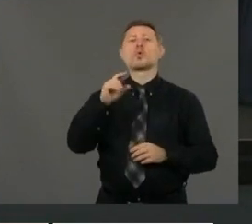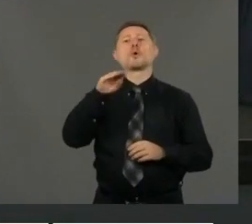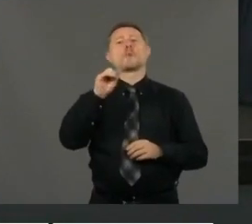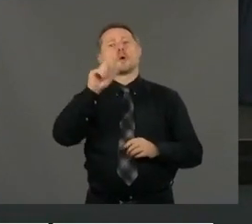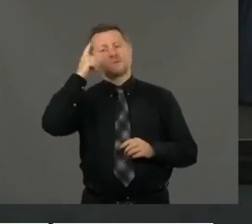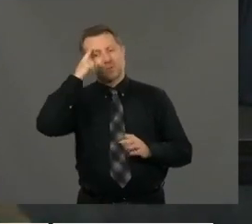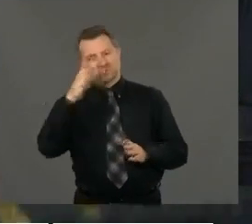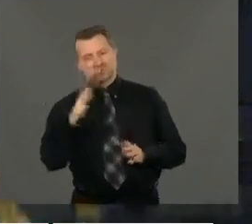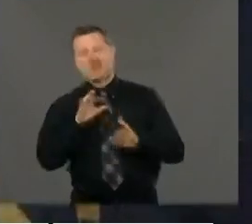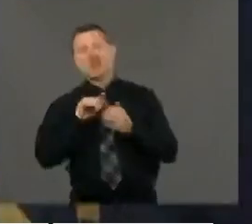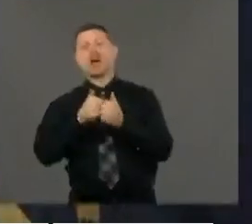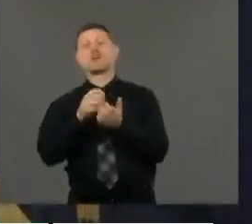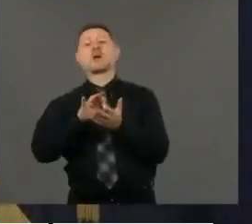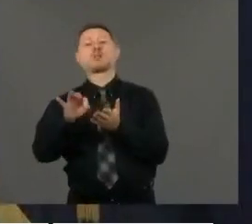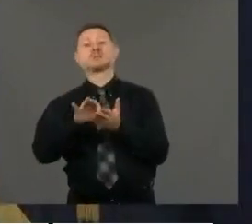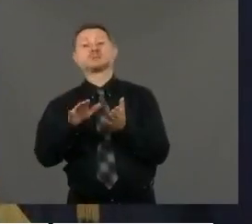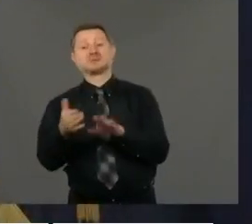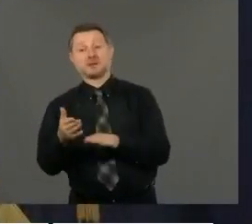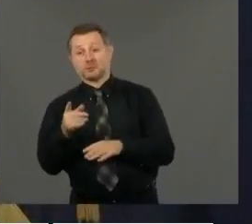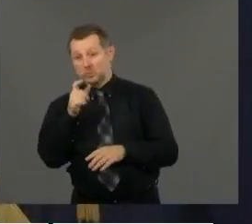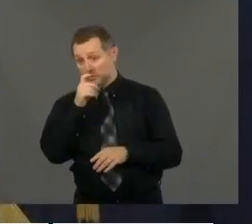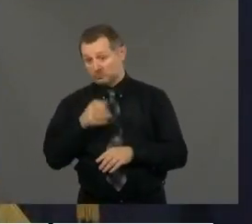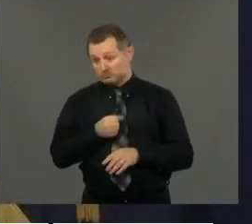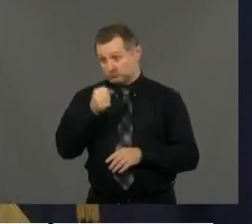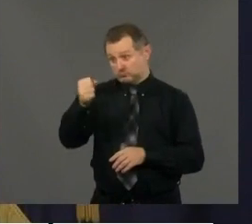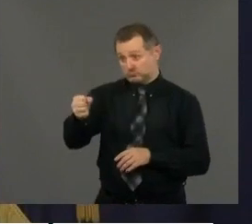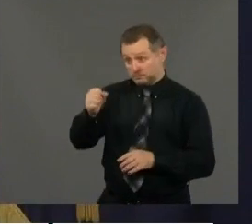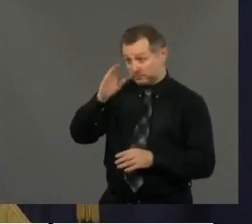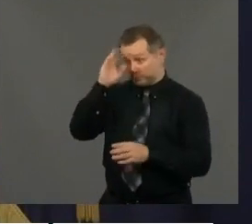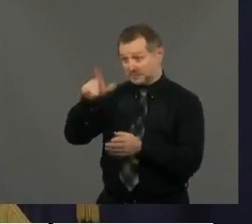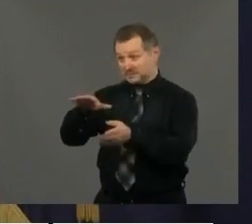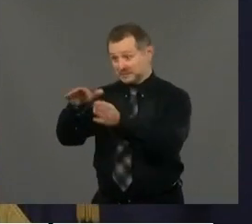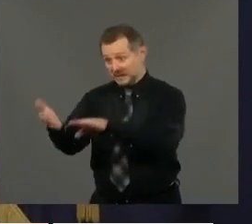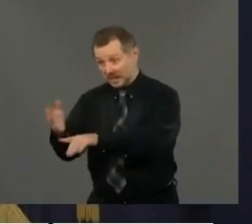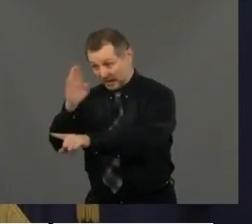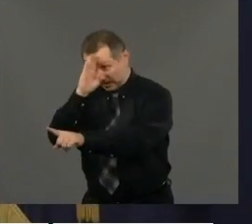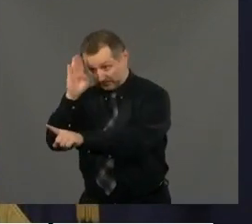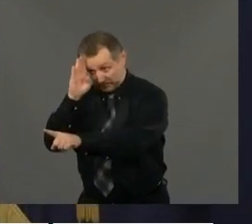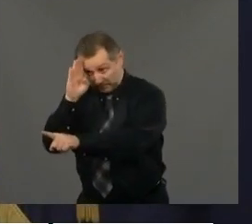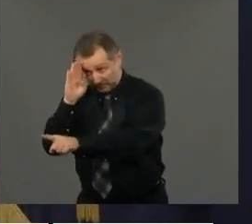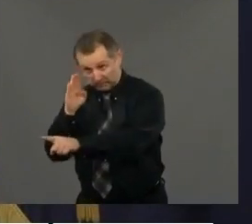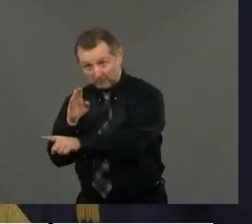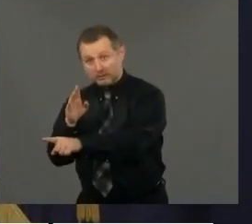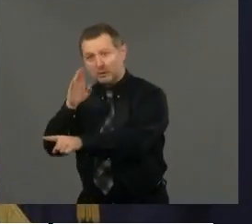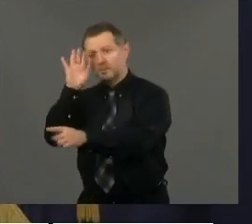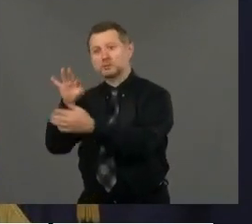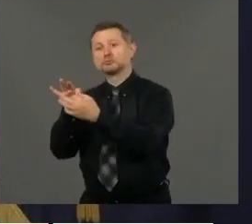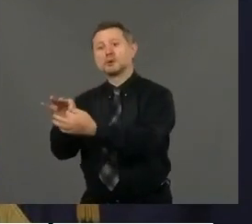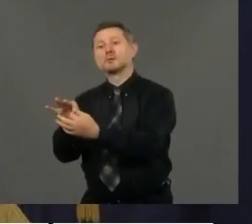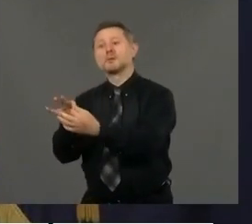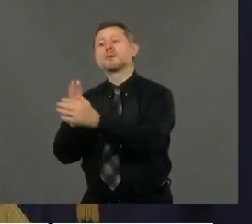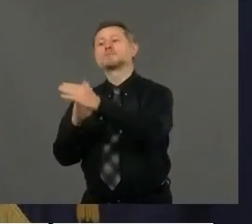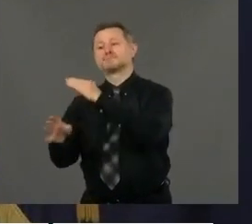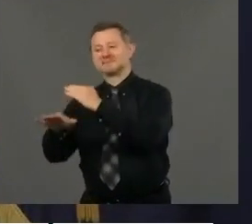CHANGED ONE WAY OR ANOTHER. THE DEPARTMENT OF HEALTH IS BASING IT ON THE PUBLIC DATA EVERYBODY HAS.